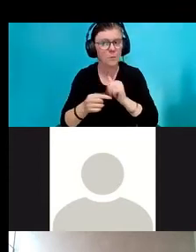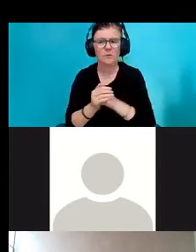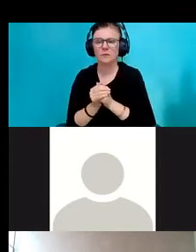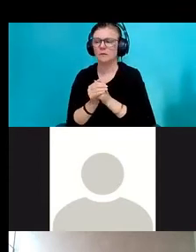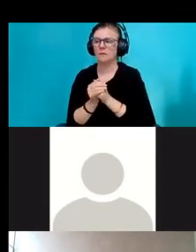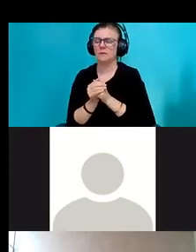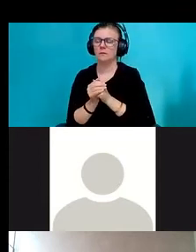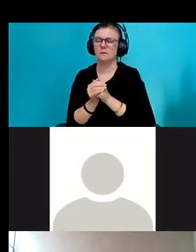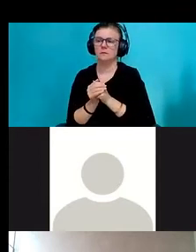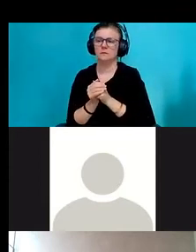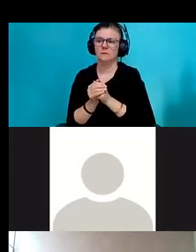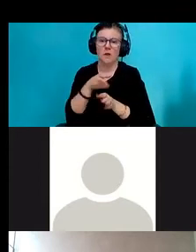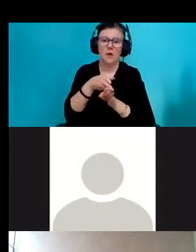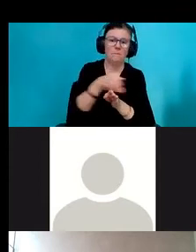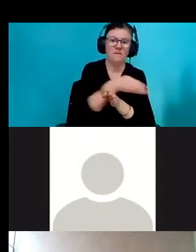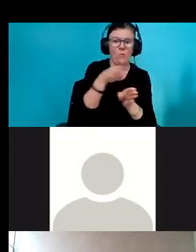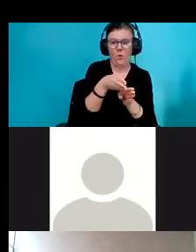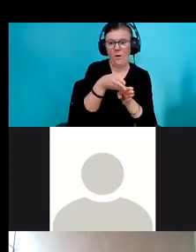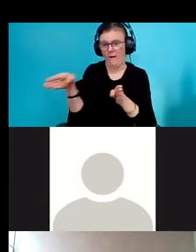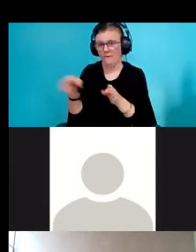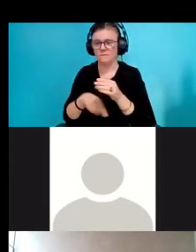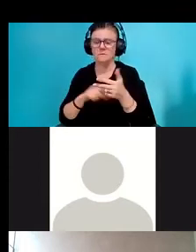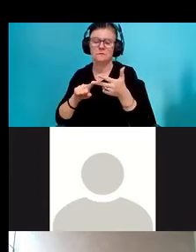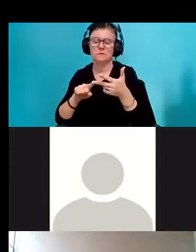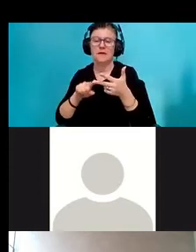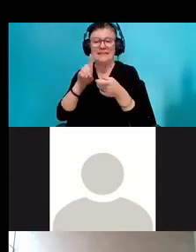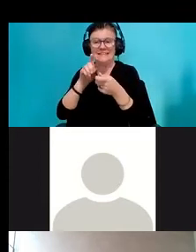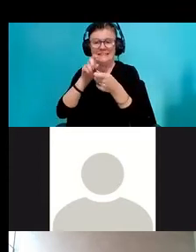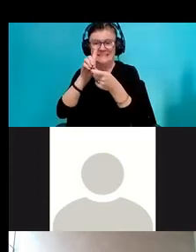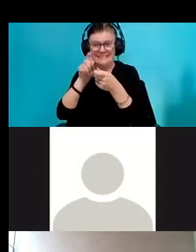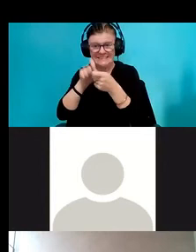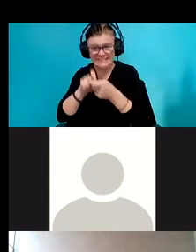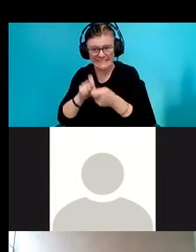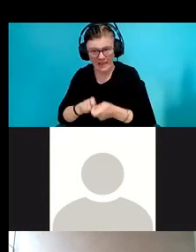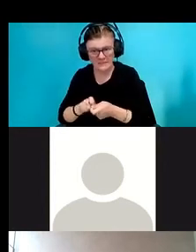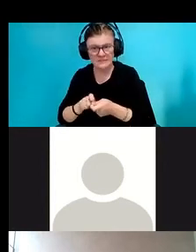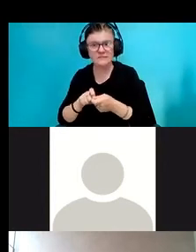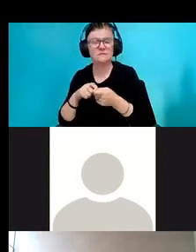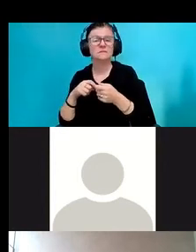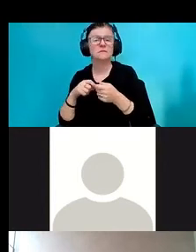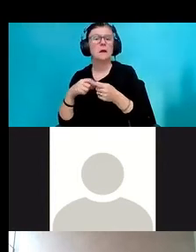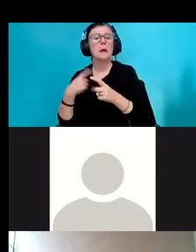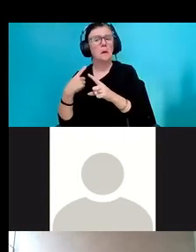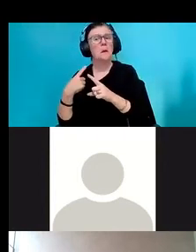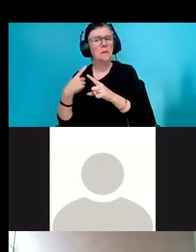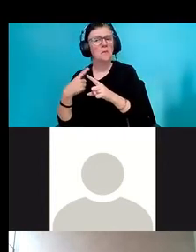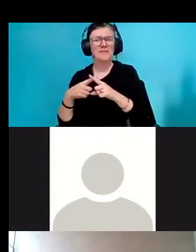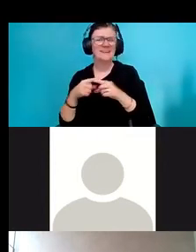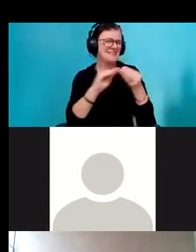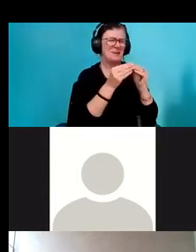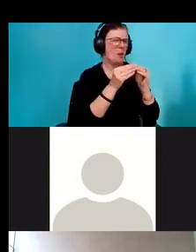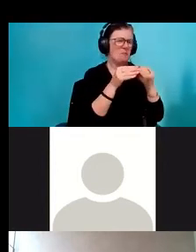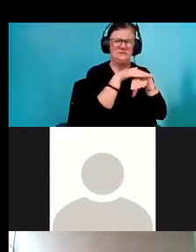It's detailed, and it really tells much more of the story than those two FTEs